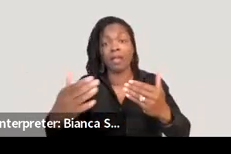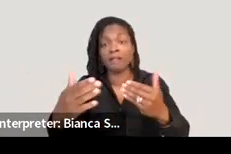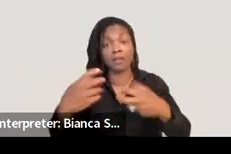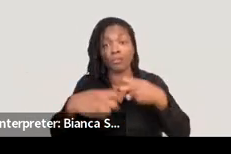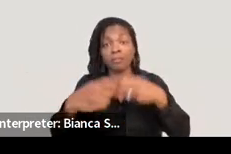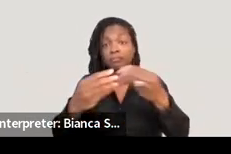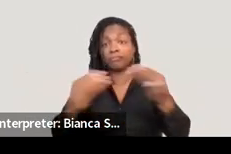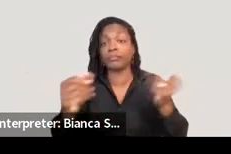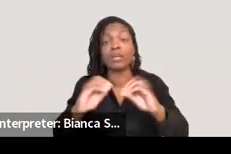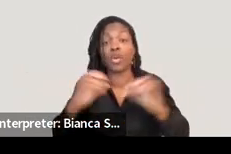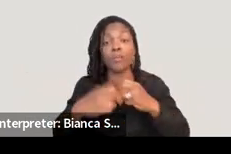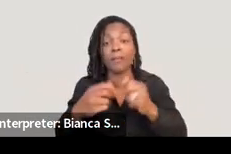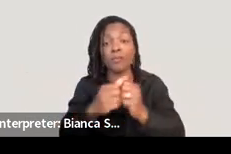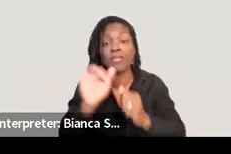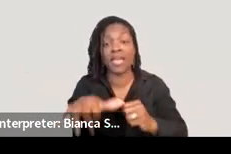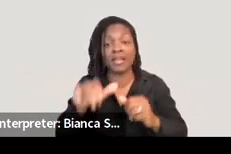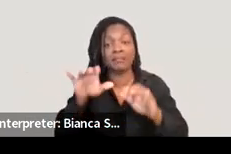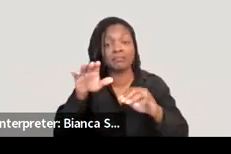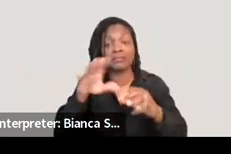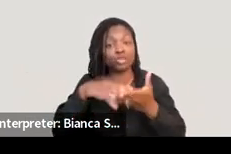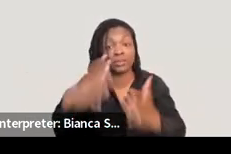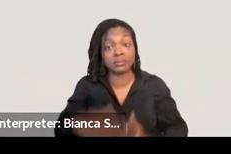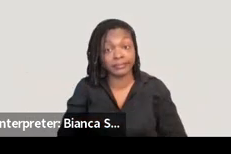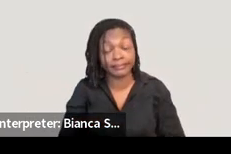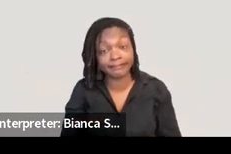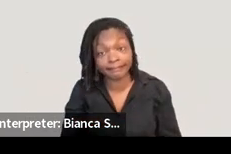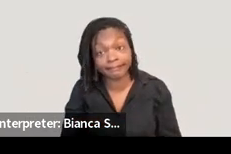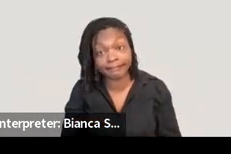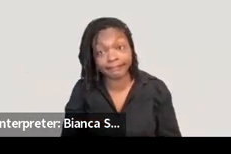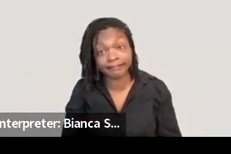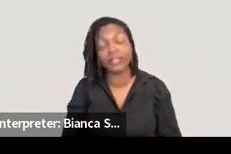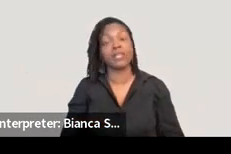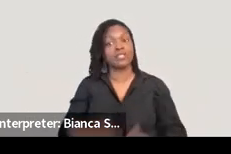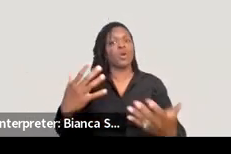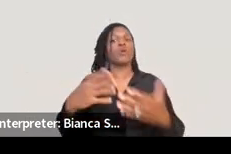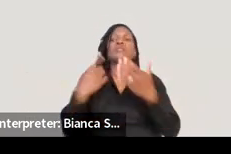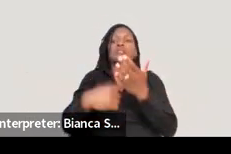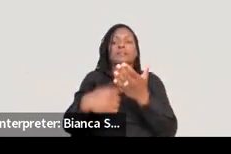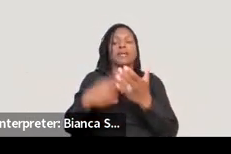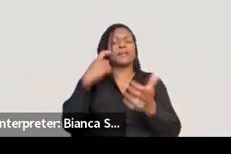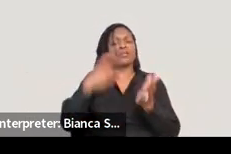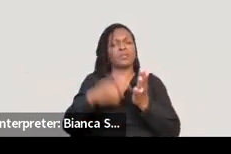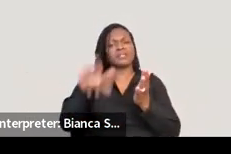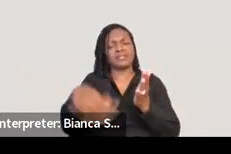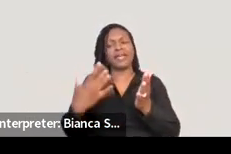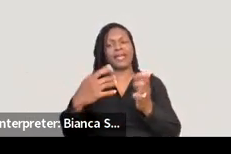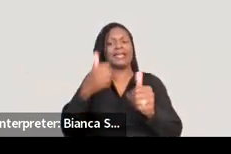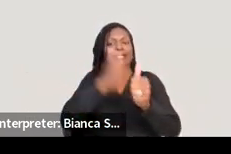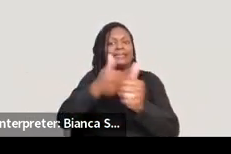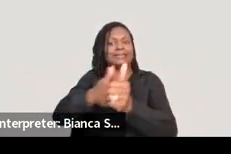And so again, we have to sometimes modify our whole cloud. To help me best meet the needs of one student.